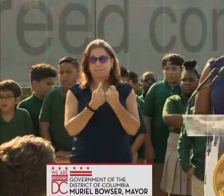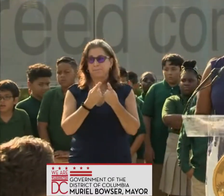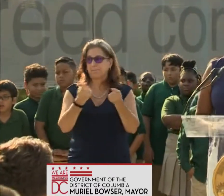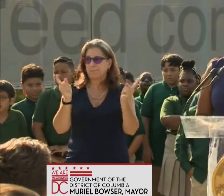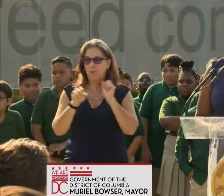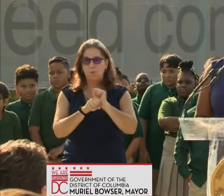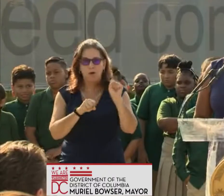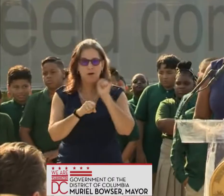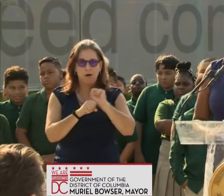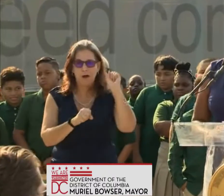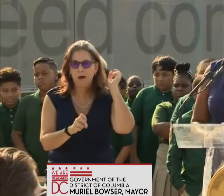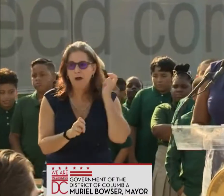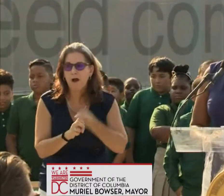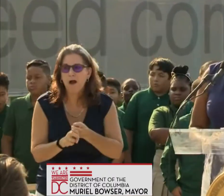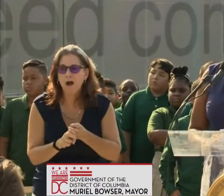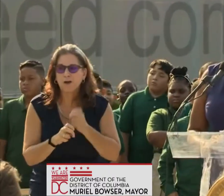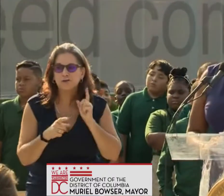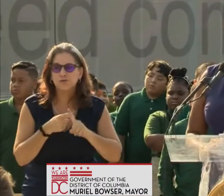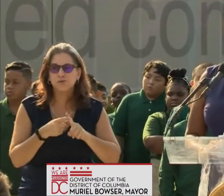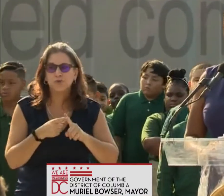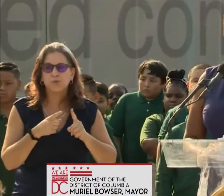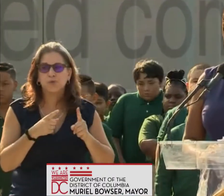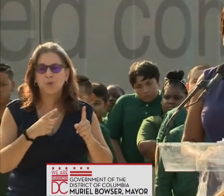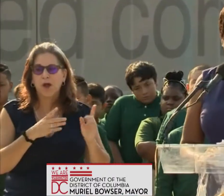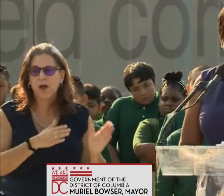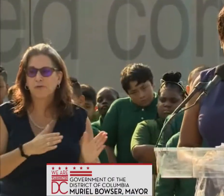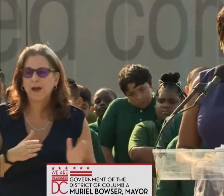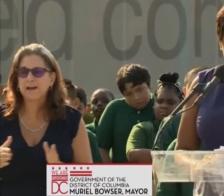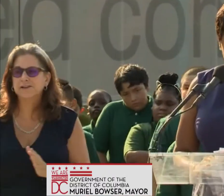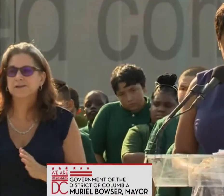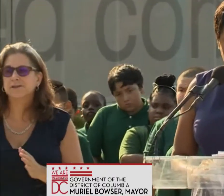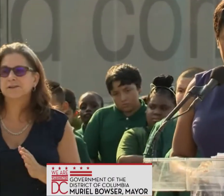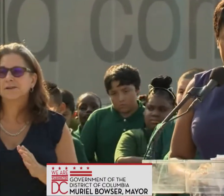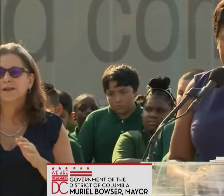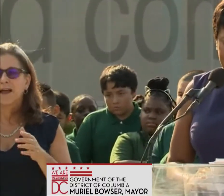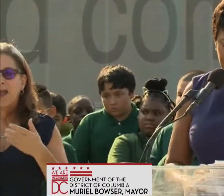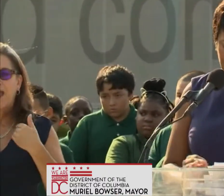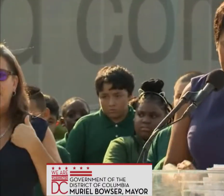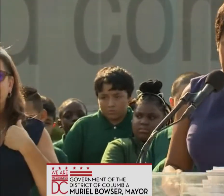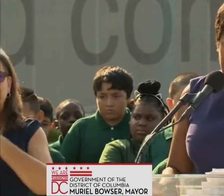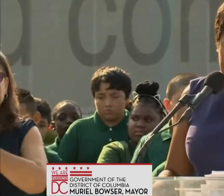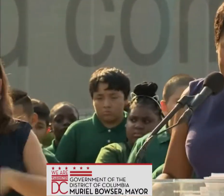students deputy mayor for education Jennifer Niles State Superintendent